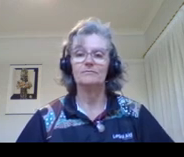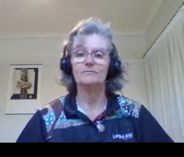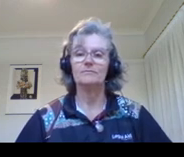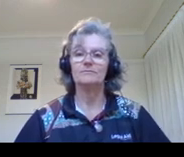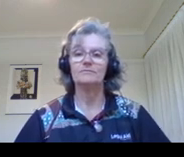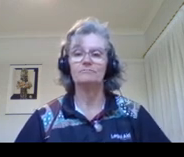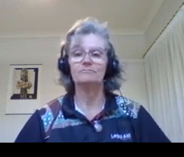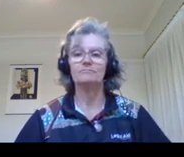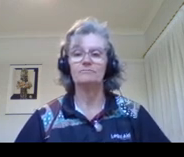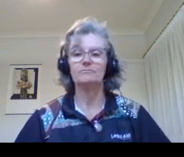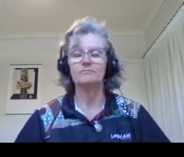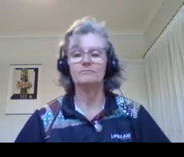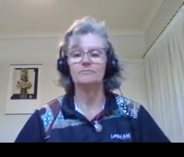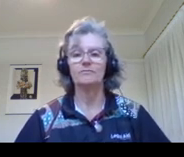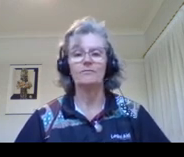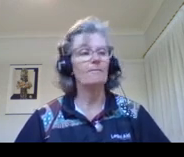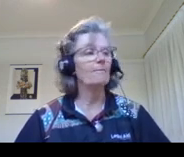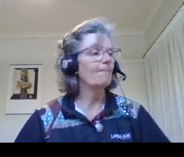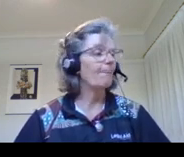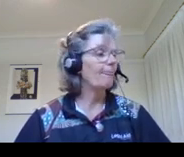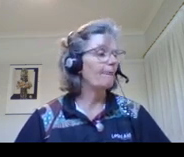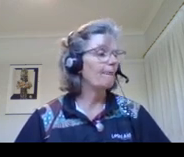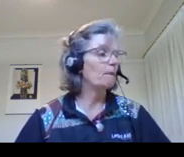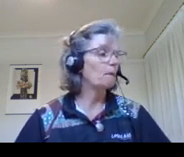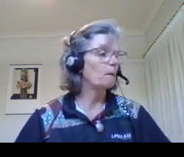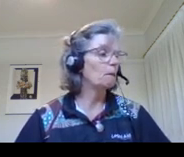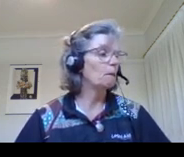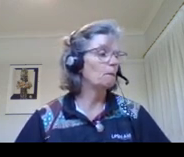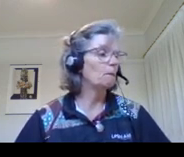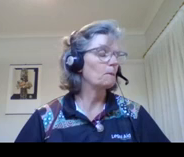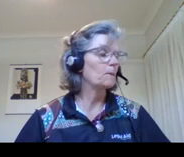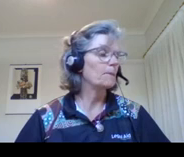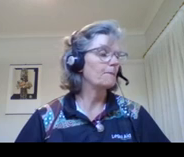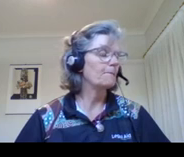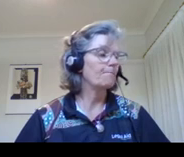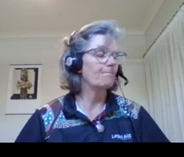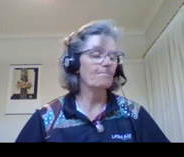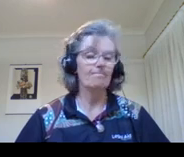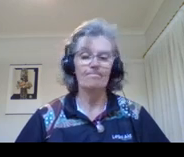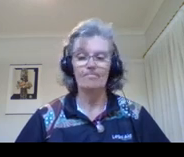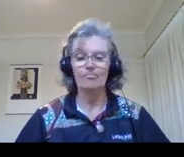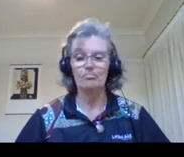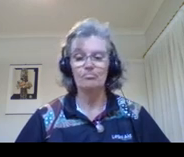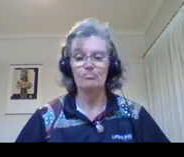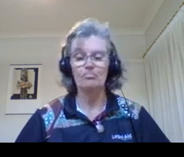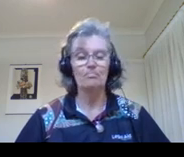that happens quite a lot and sometimes it's a it's a genuine it’s a genuine phone call other